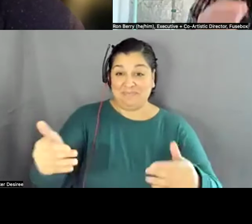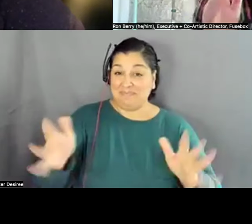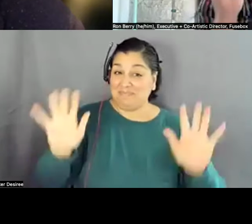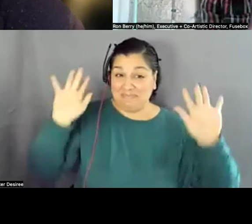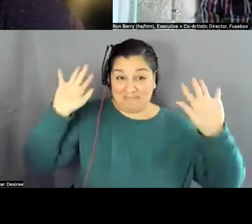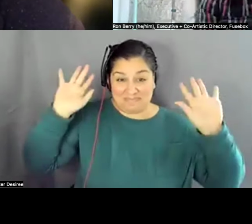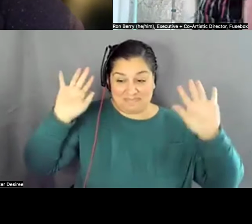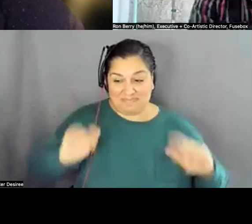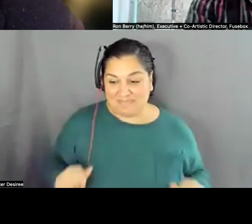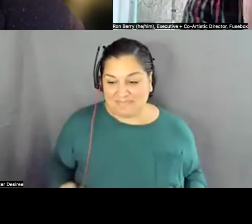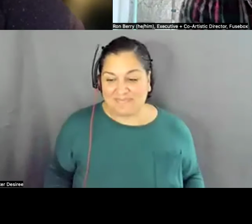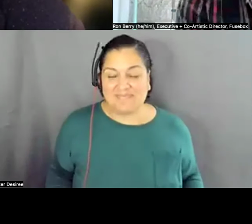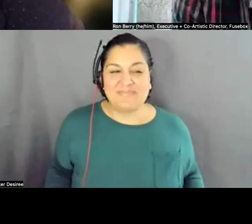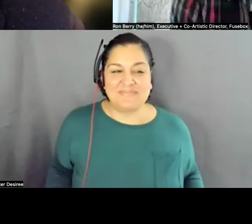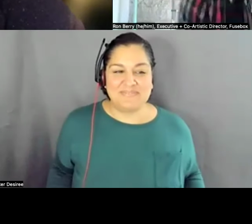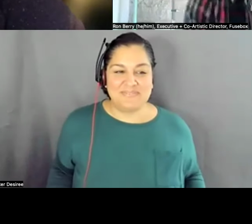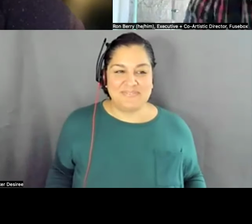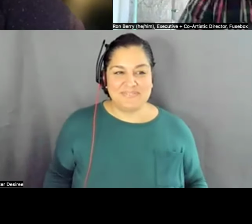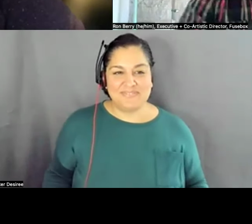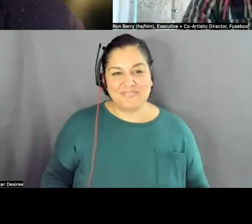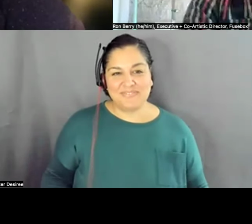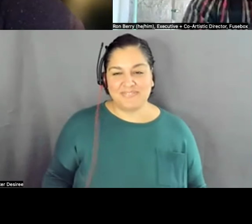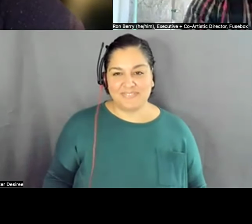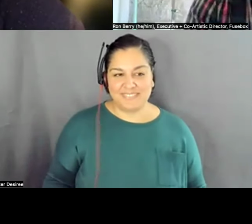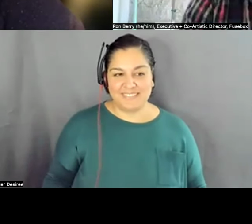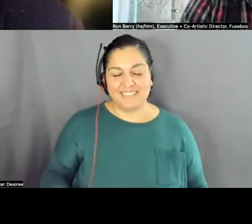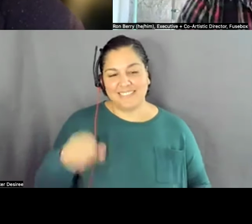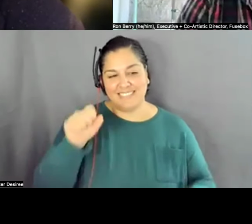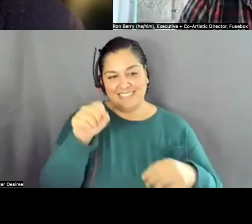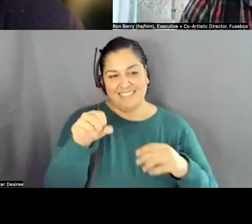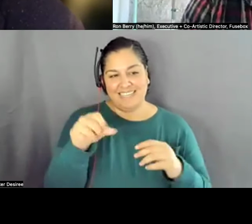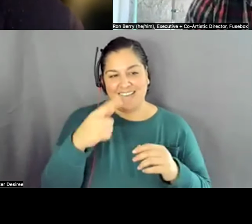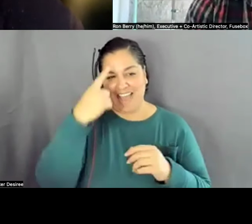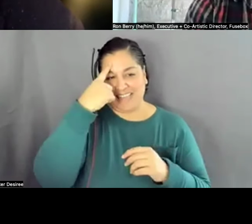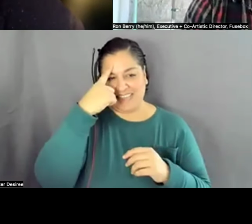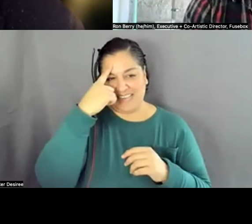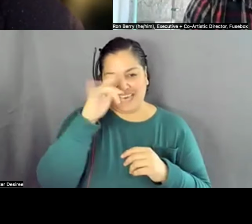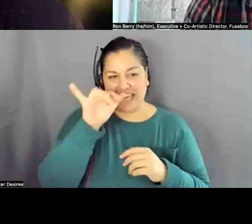You know? So, so, yeah, so I think that exchange is actually